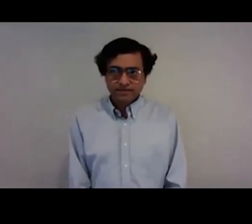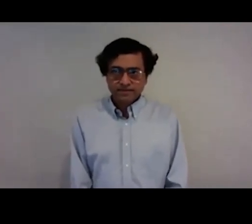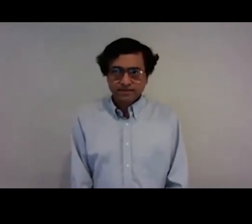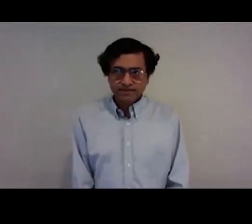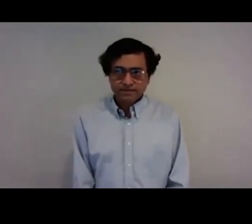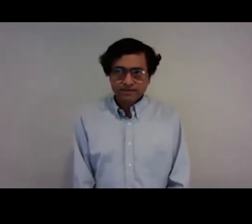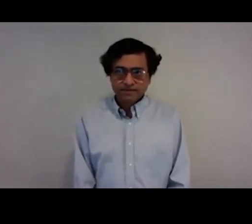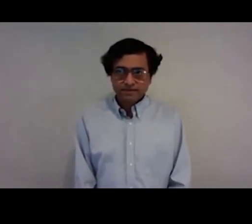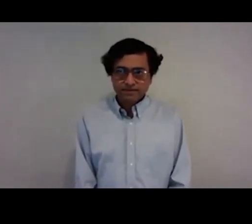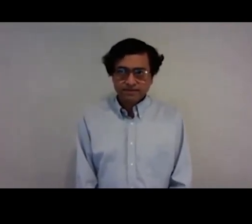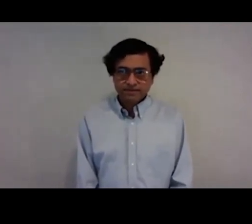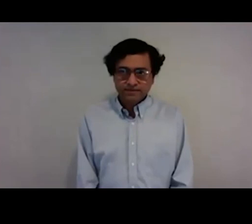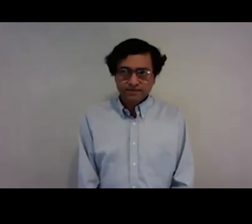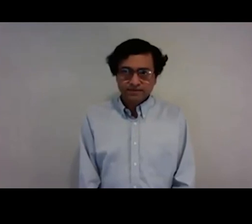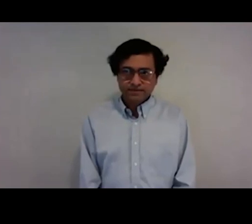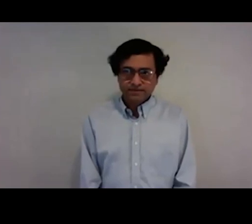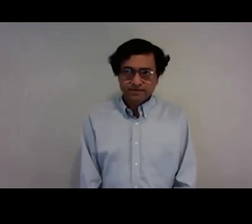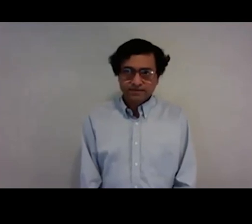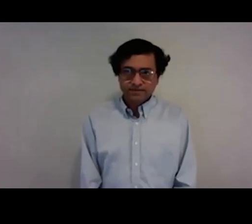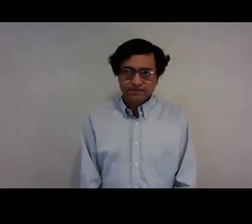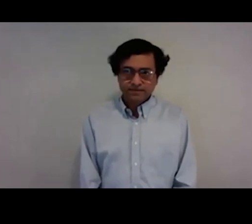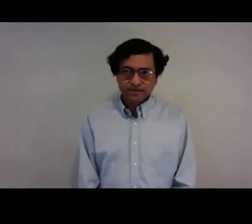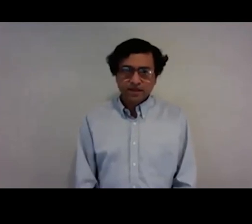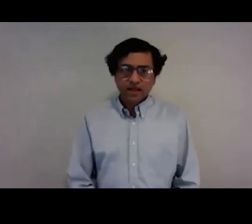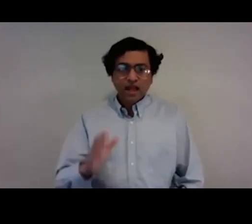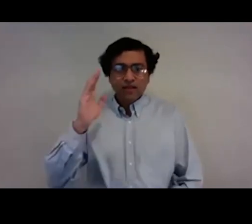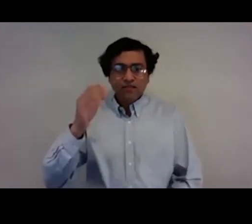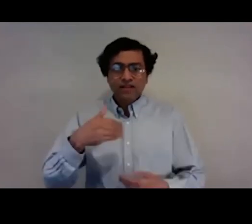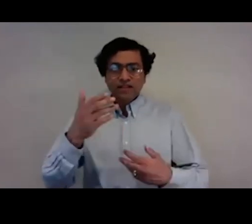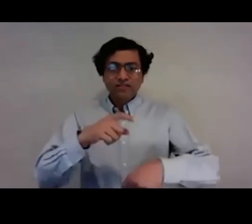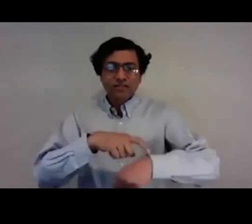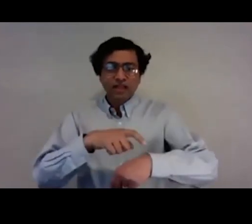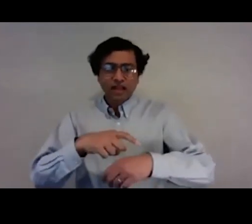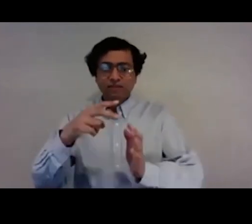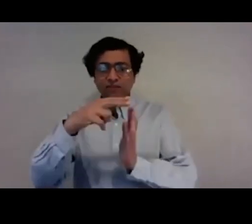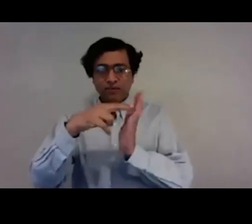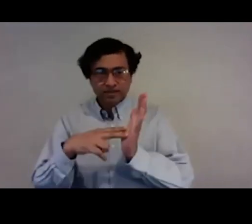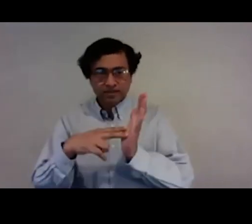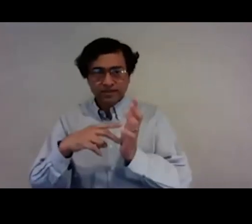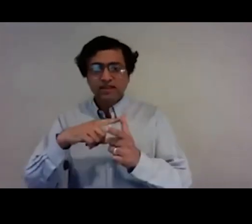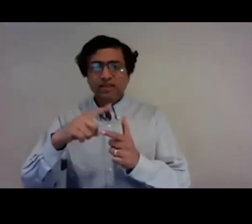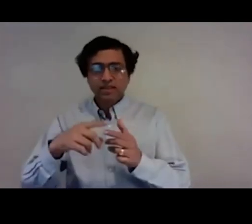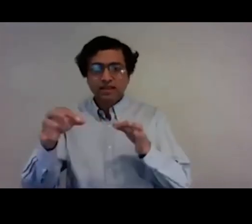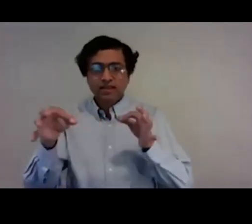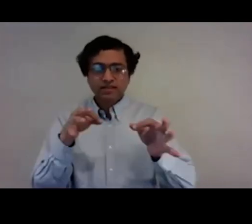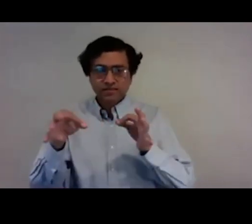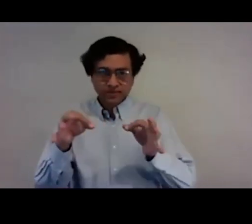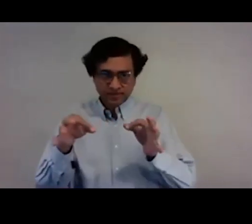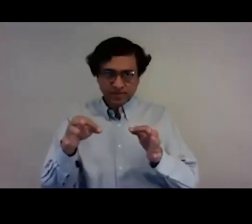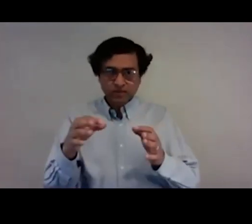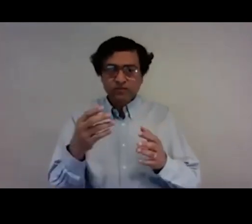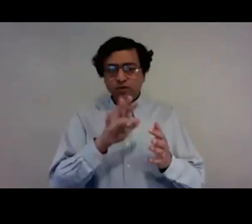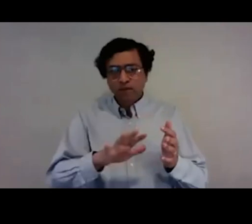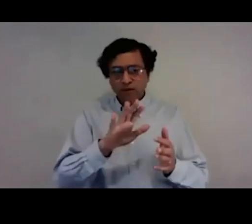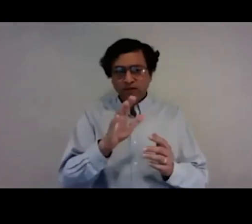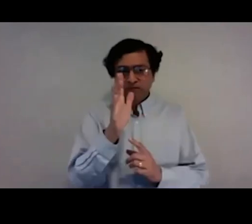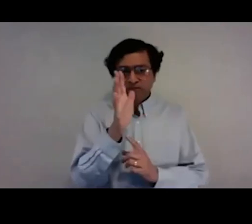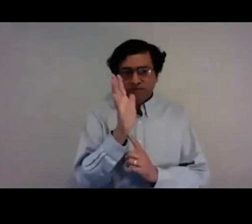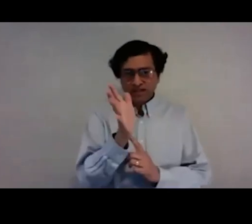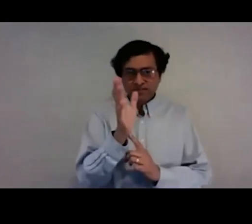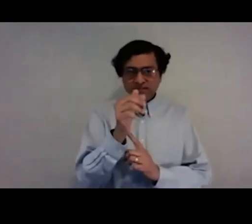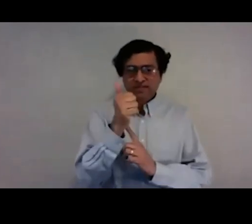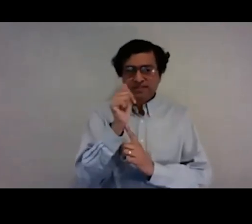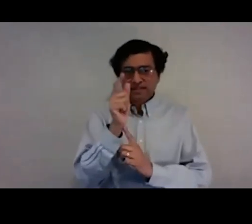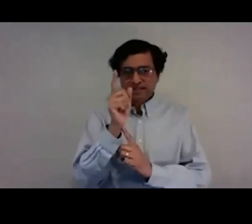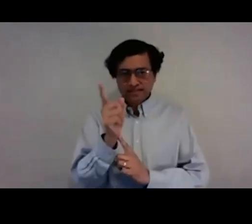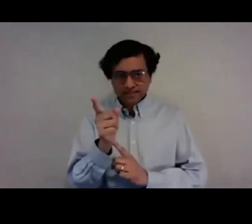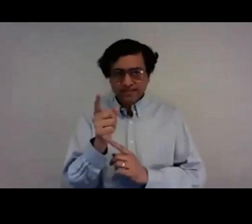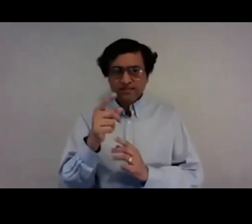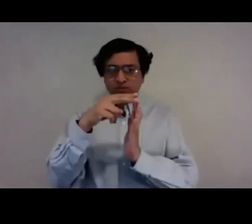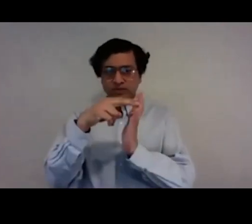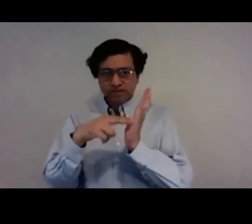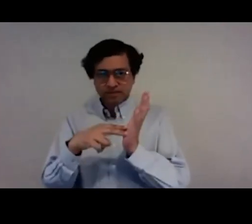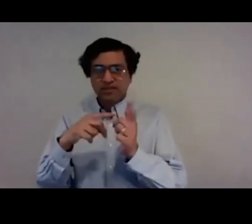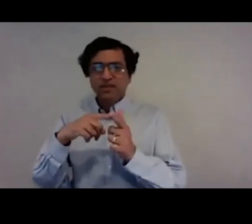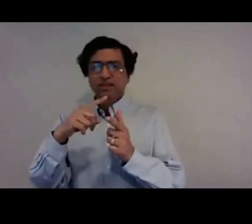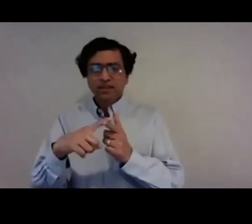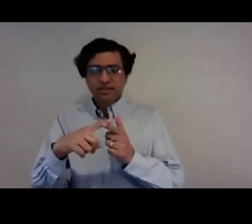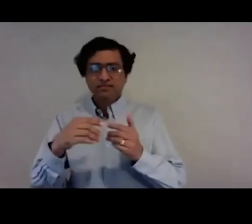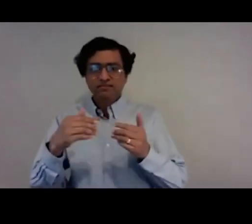What I am going to do is actually give you time to read each slide.